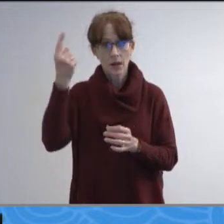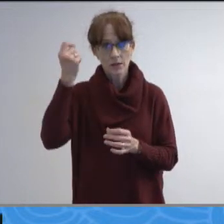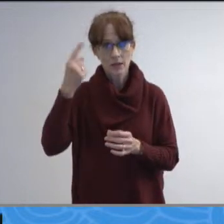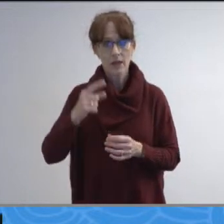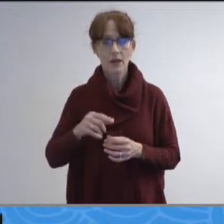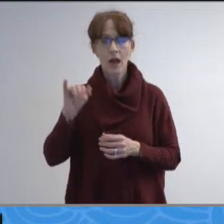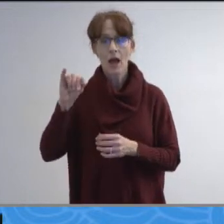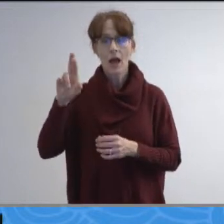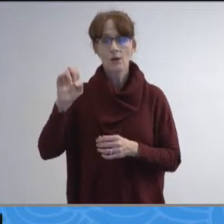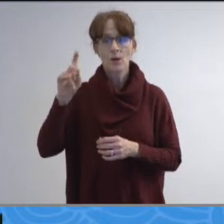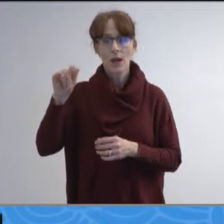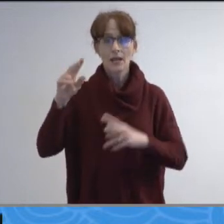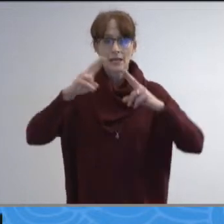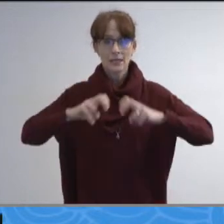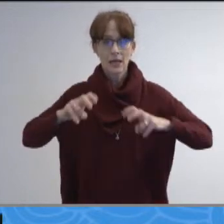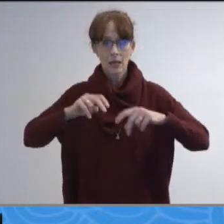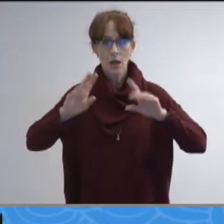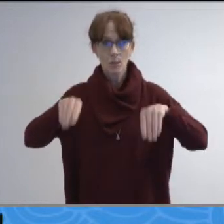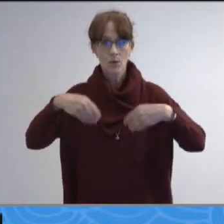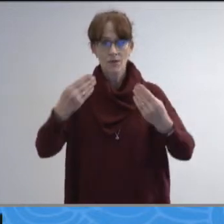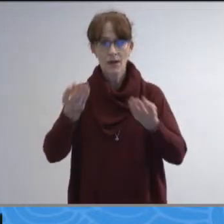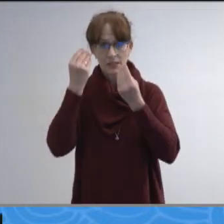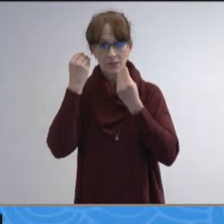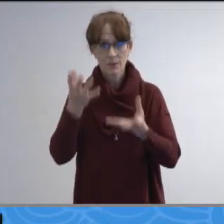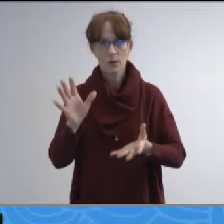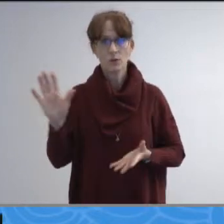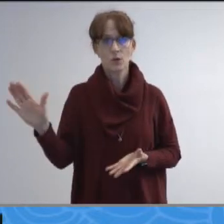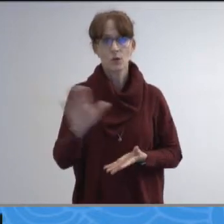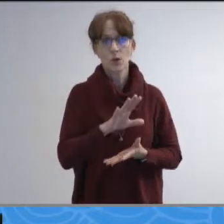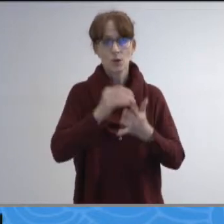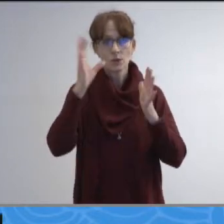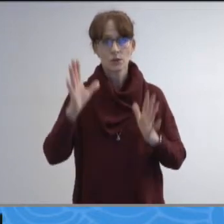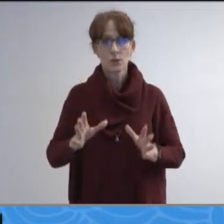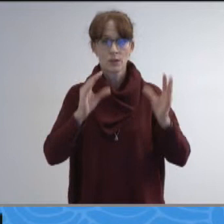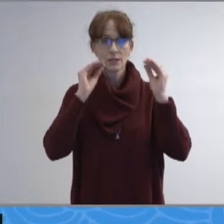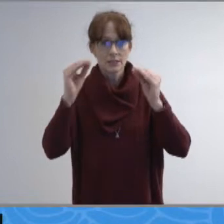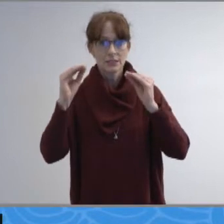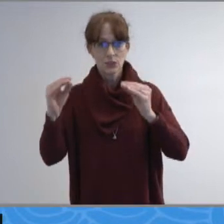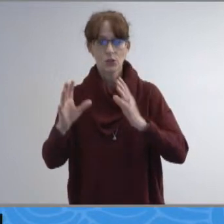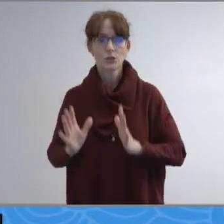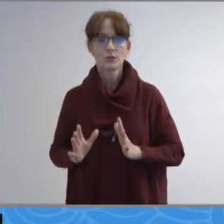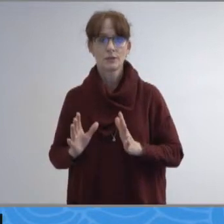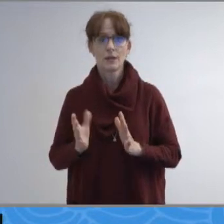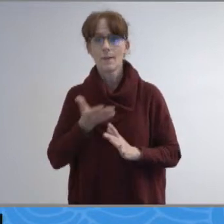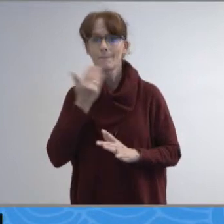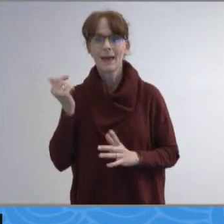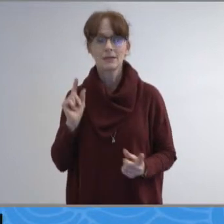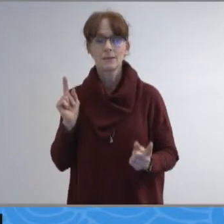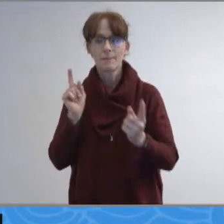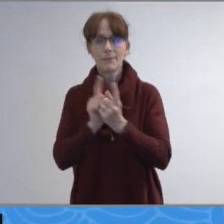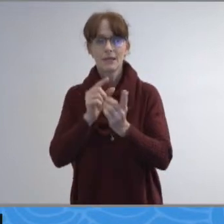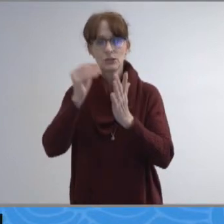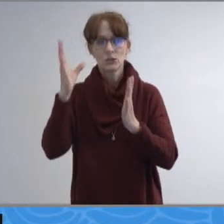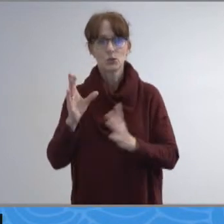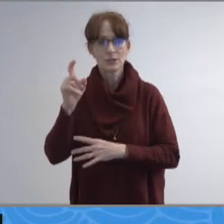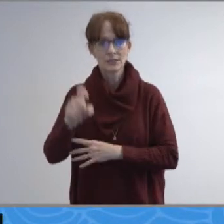The i-Ready Diagnostic provides information to your students, teachers so they can best meet students' needs.